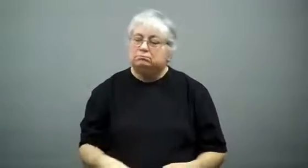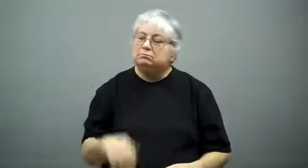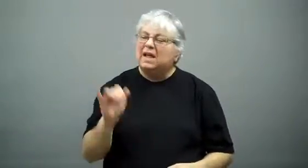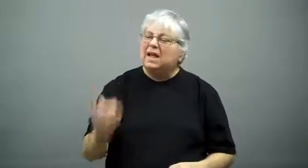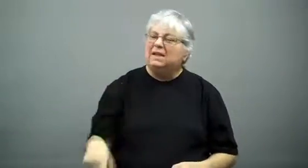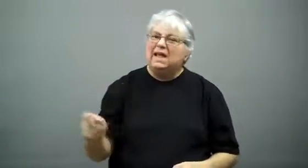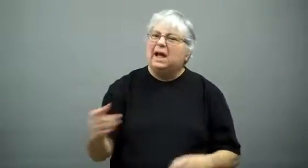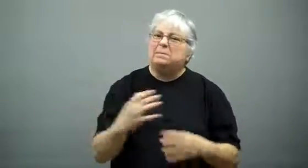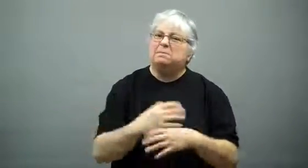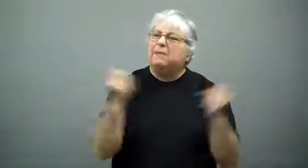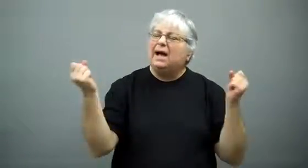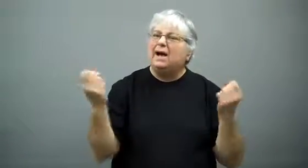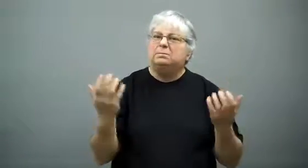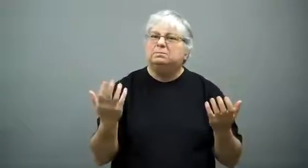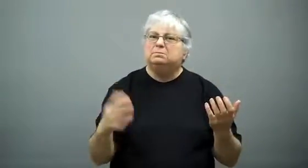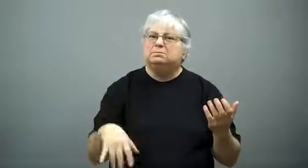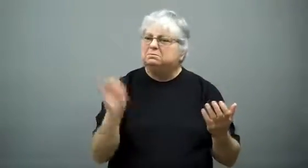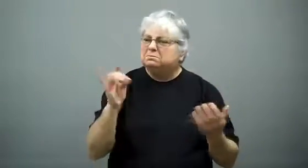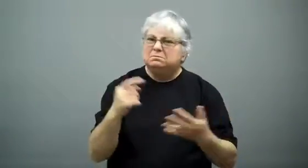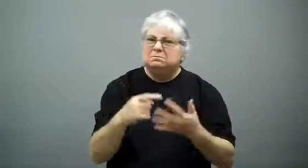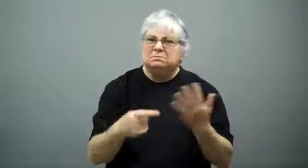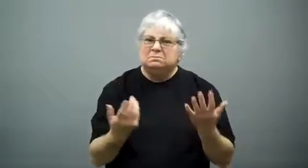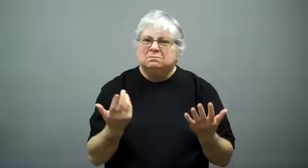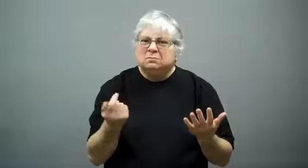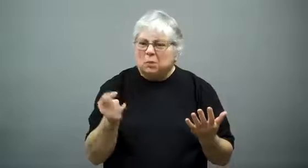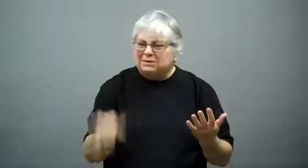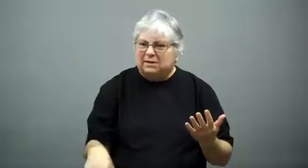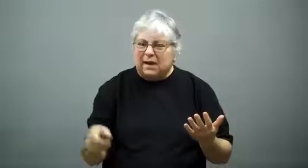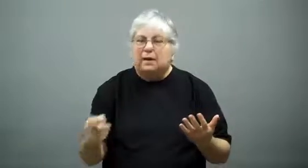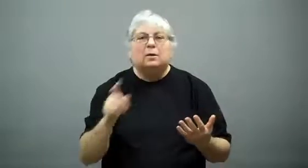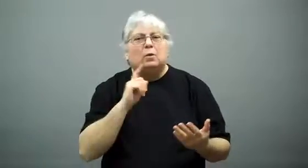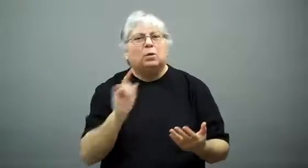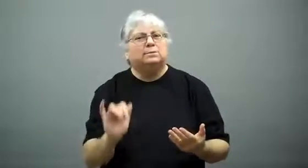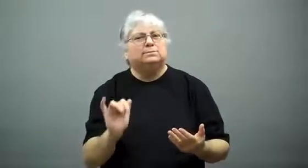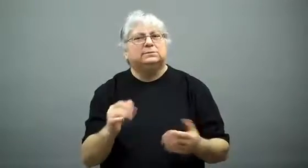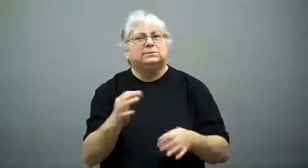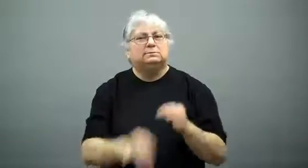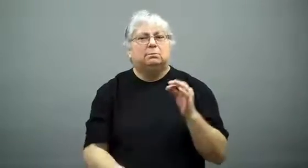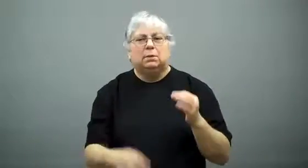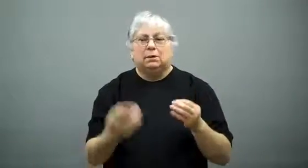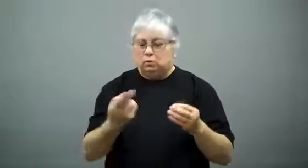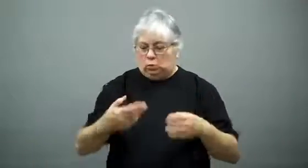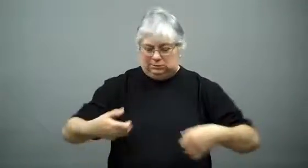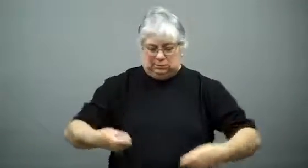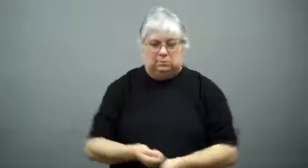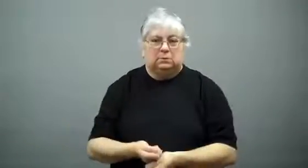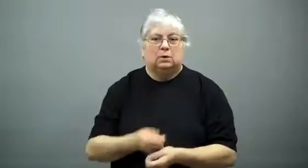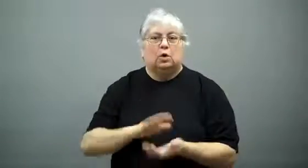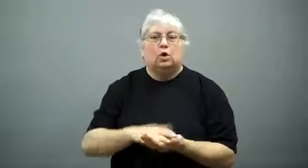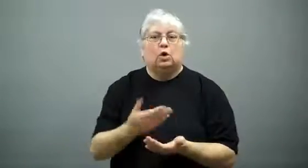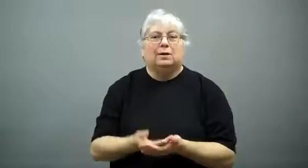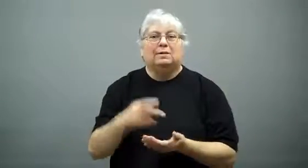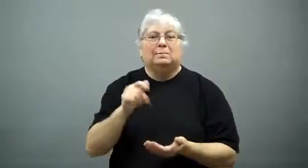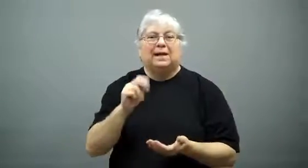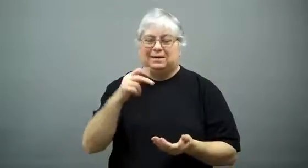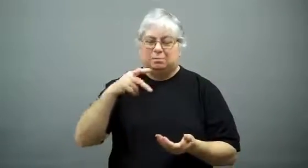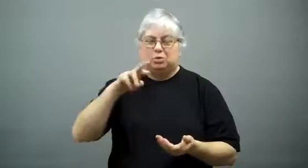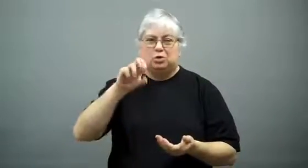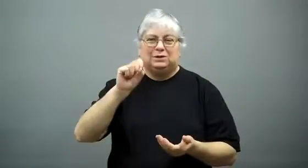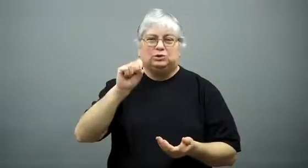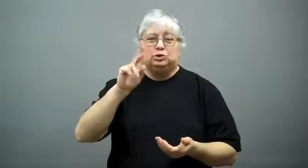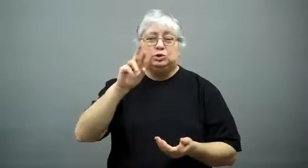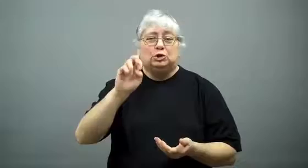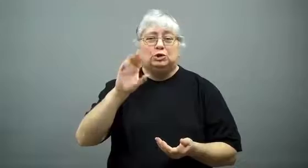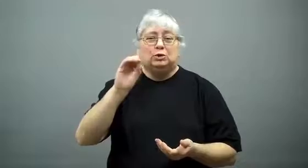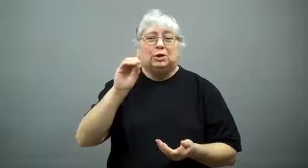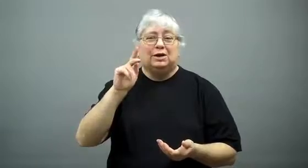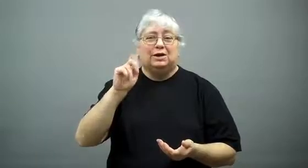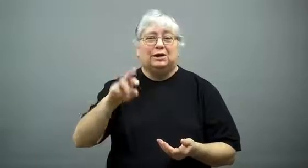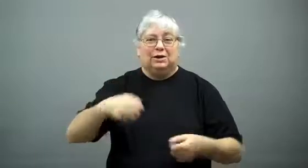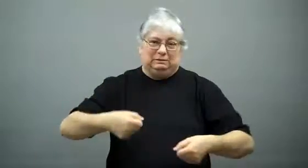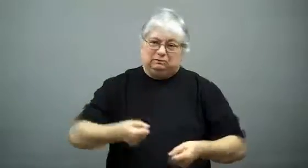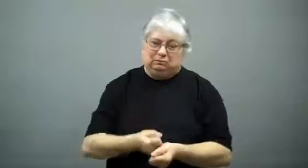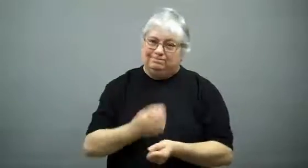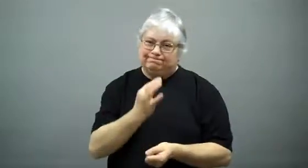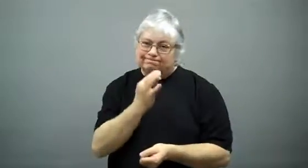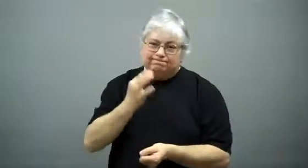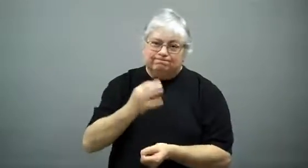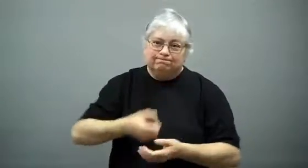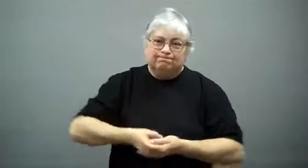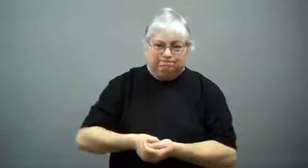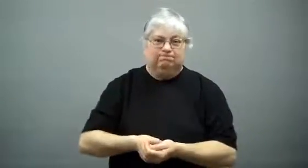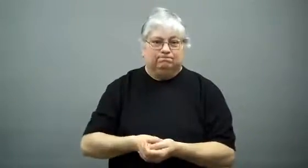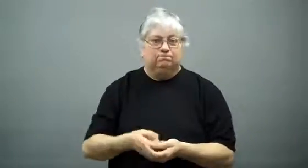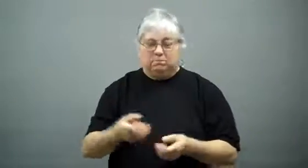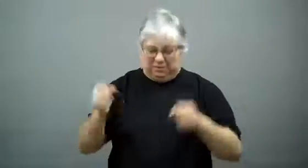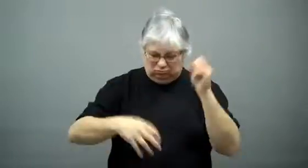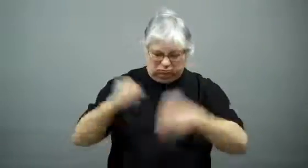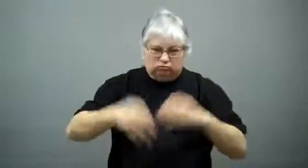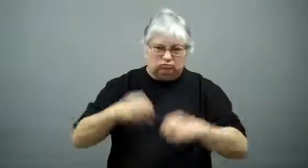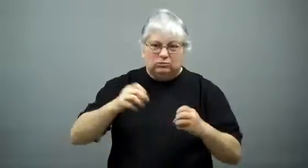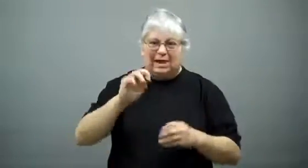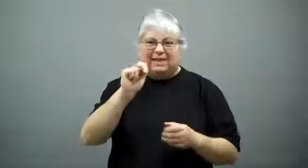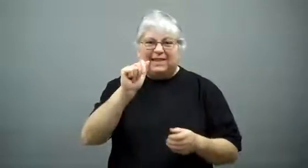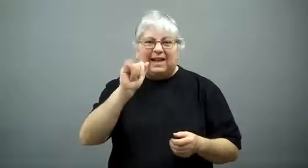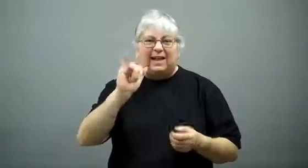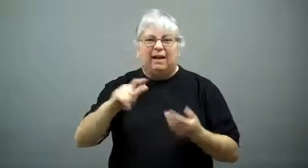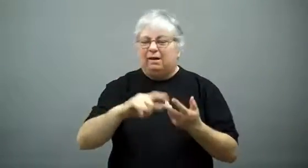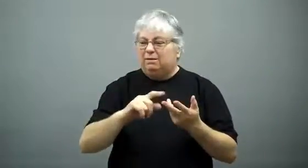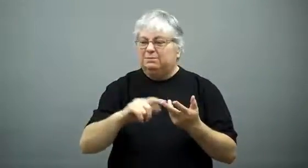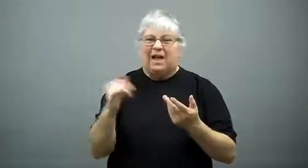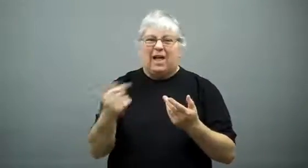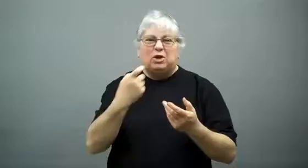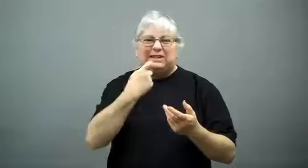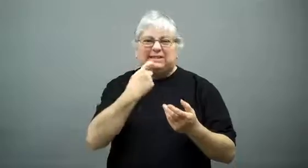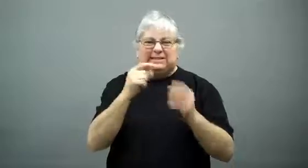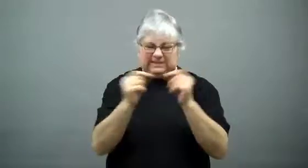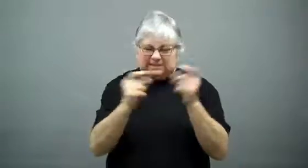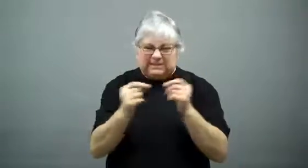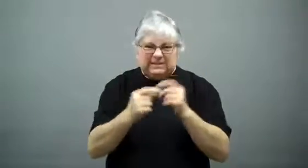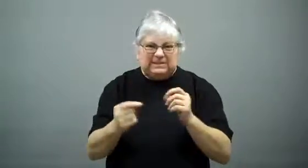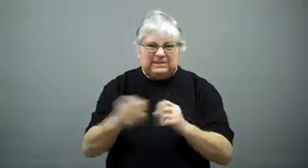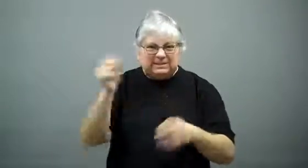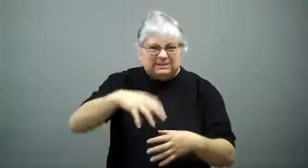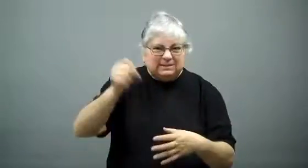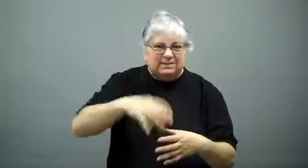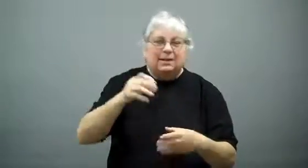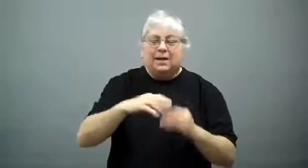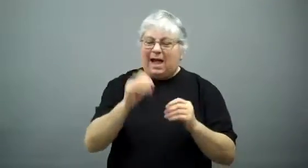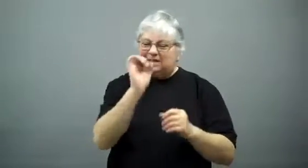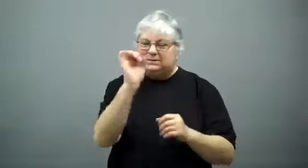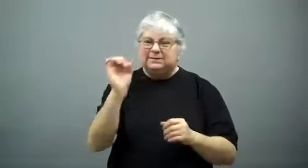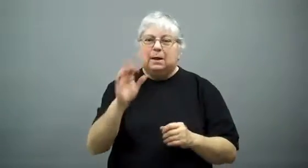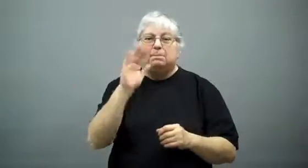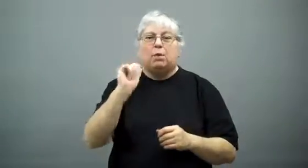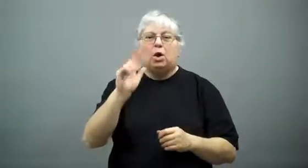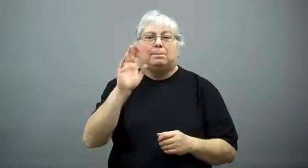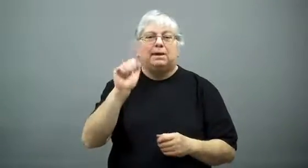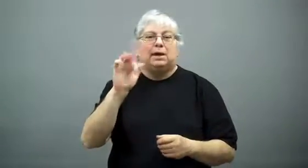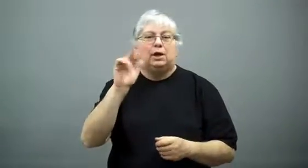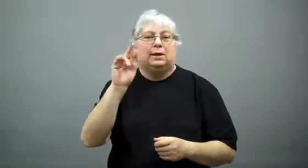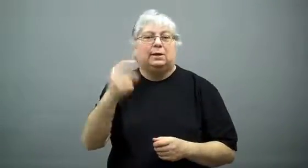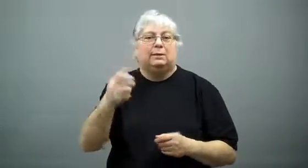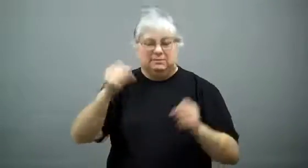The bombs were rather simple, using pressure cooker pans.